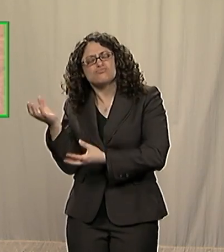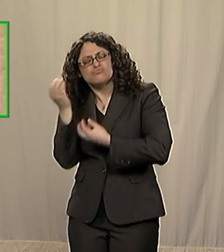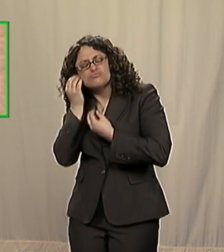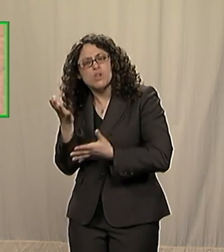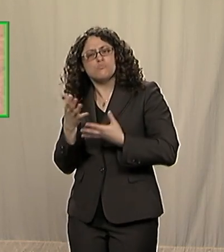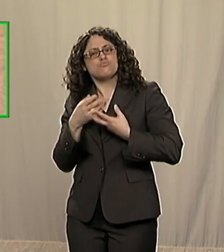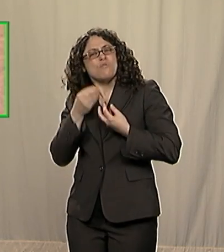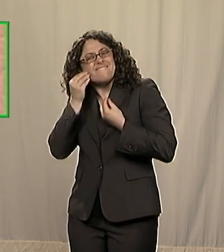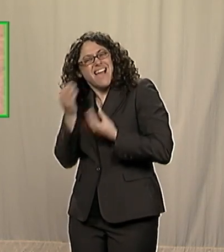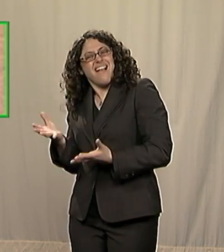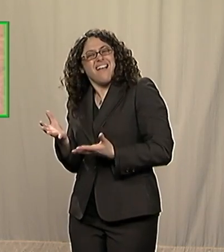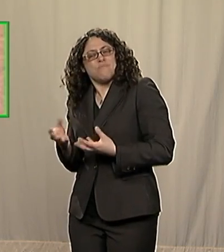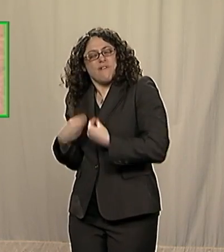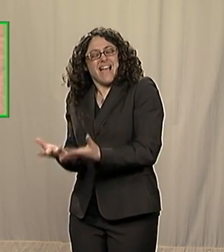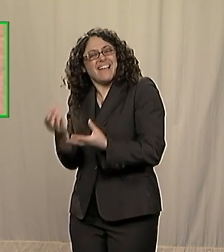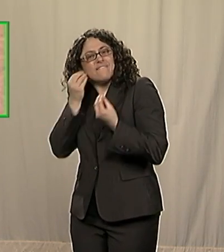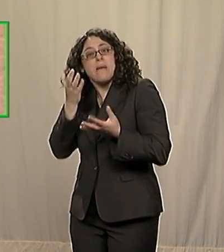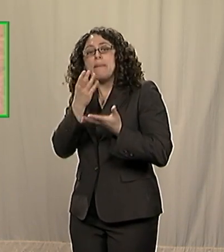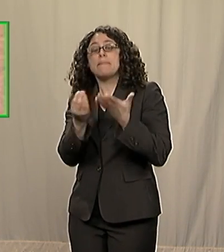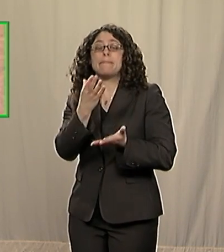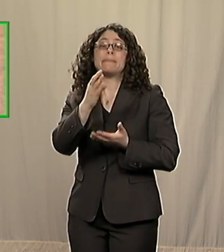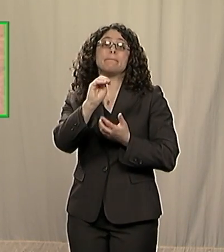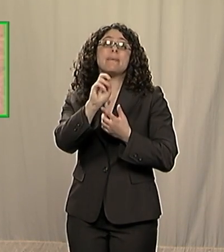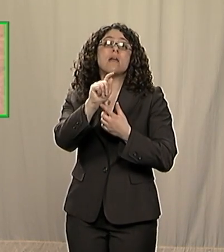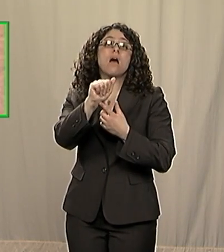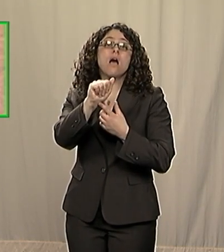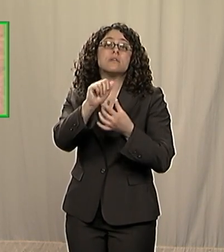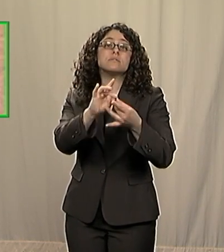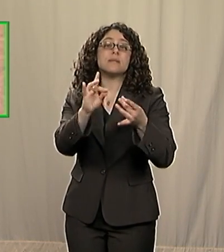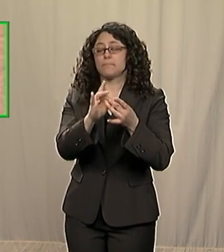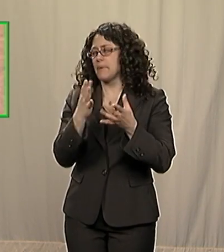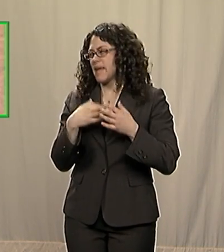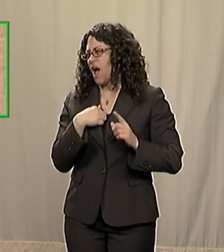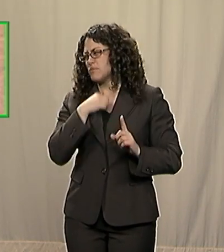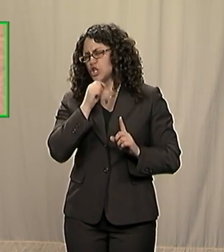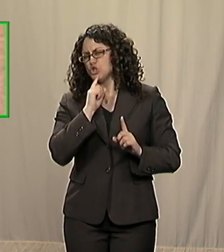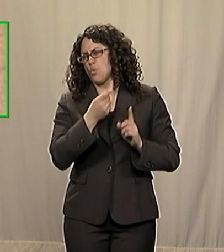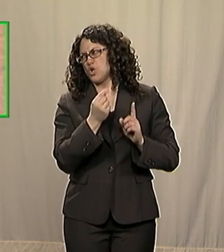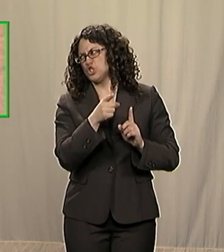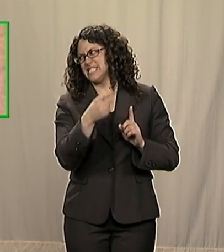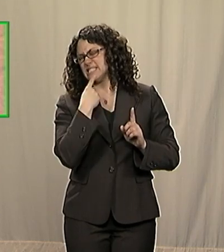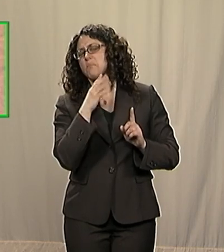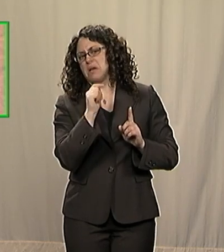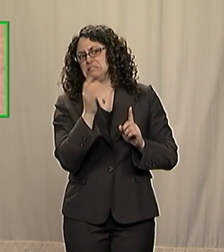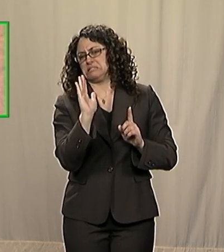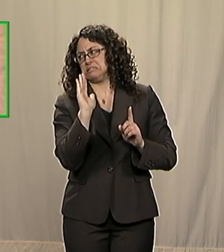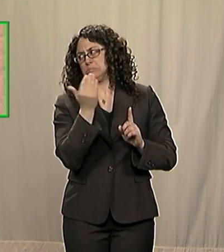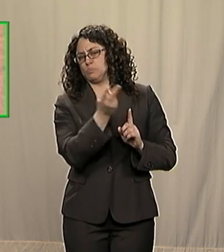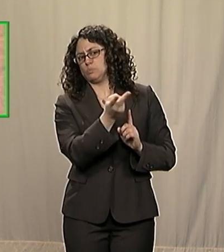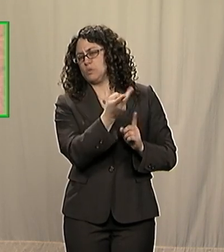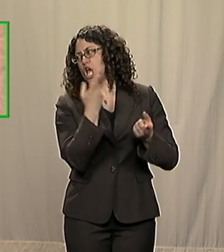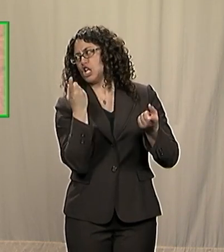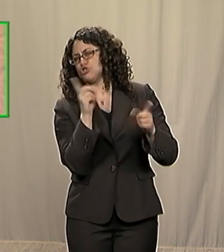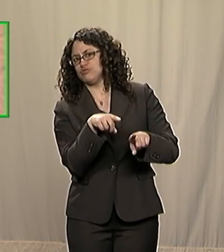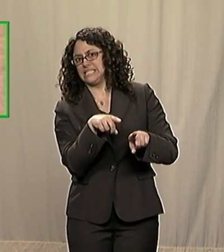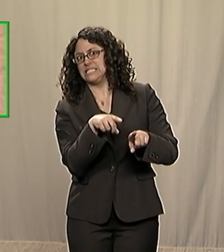about I'm not sure what they're saying, but it seems like they're agreeing. The interaction is going to be focused